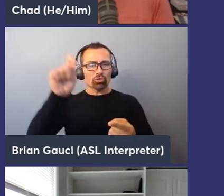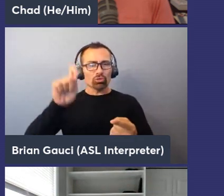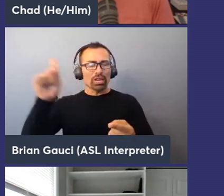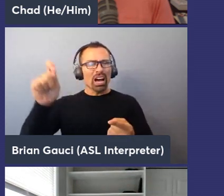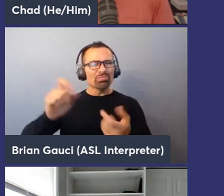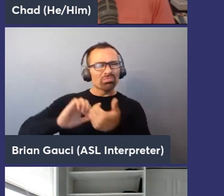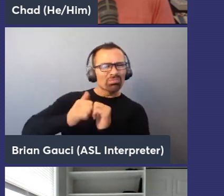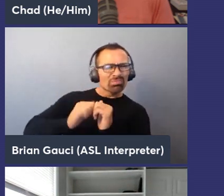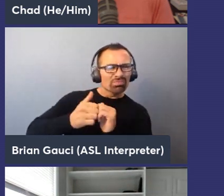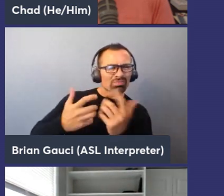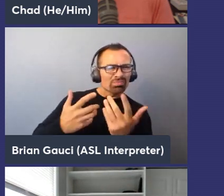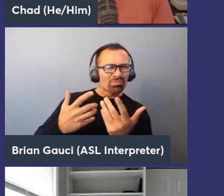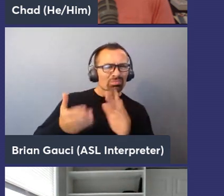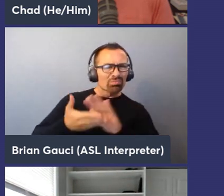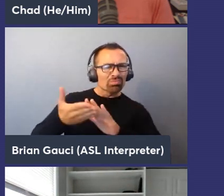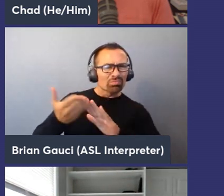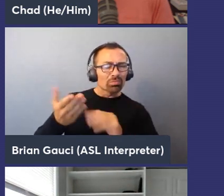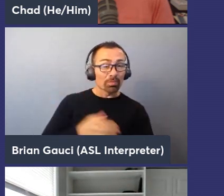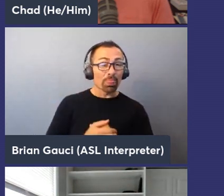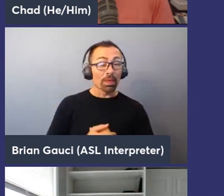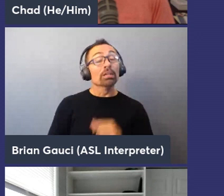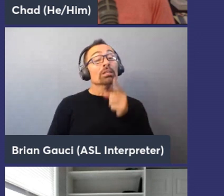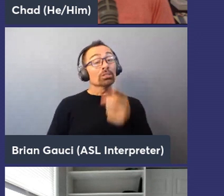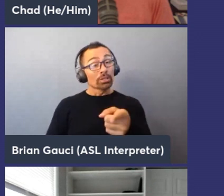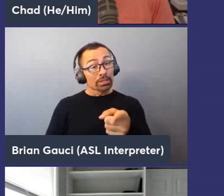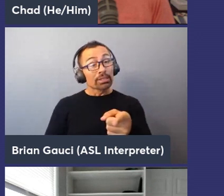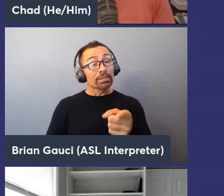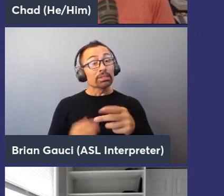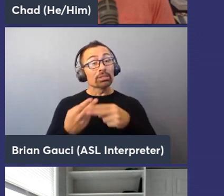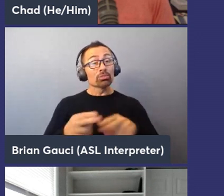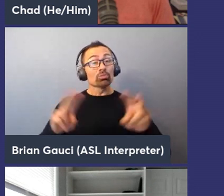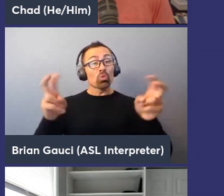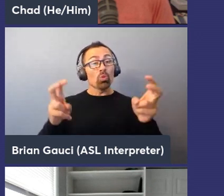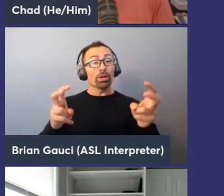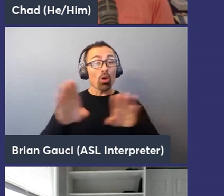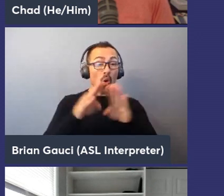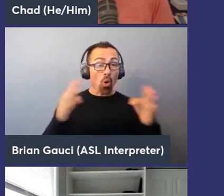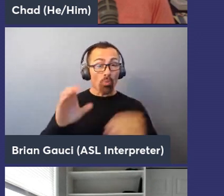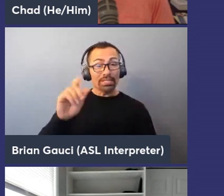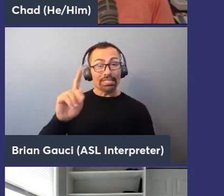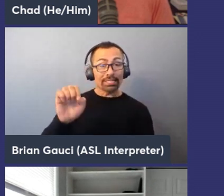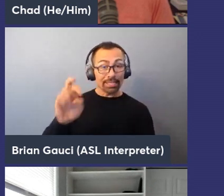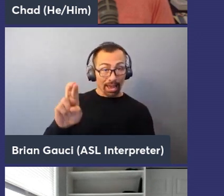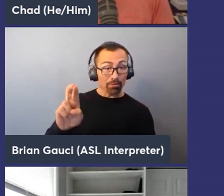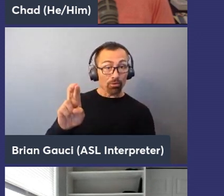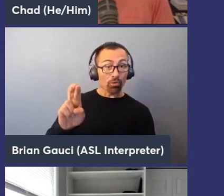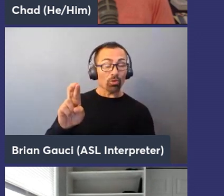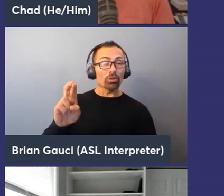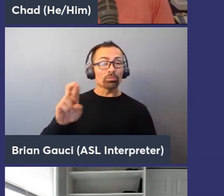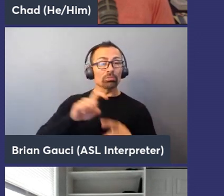So this is the openCypher query language that we're looking at here, the part that I've highlighted there. So what you'll see is